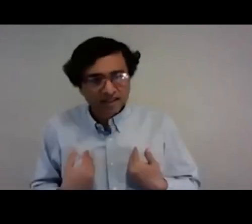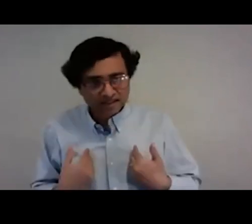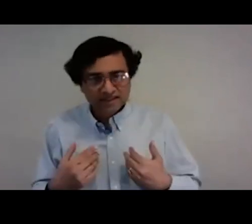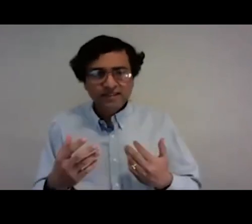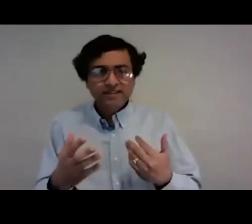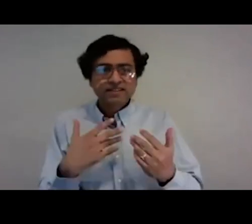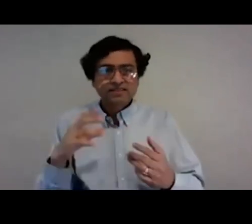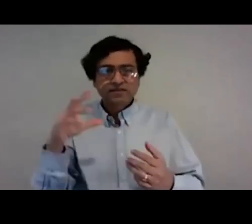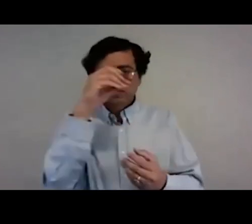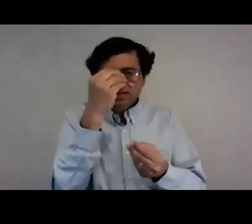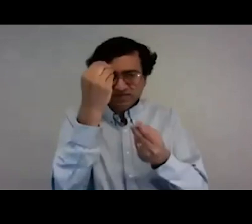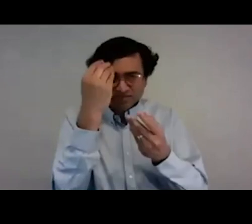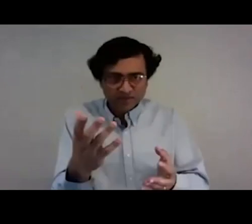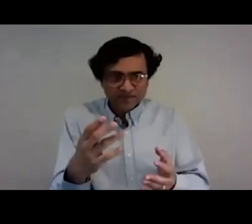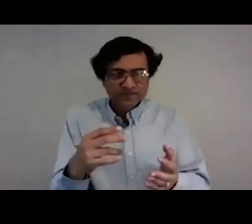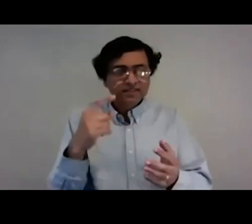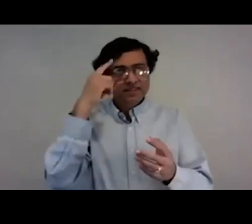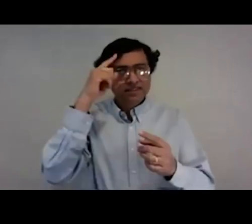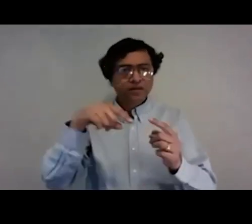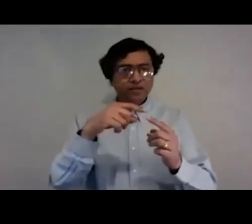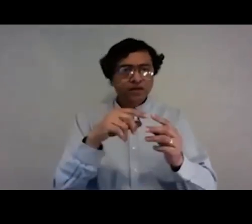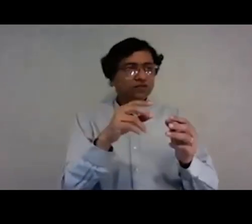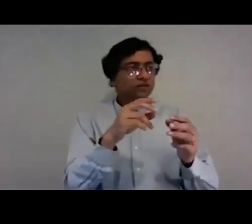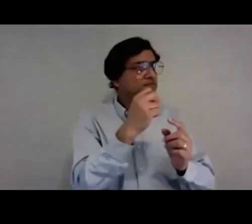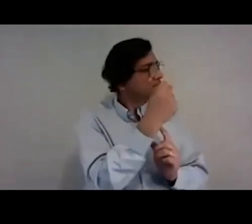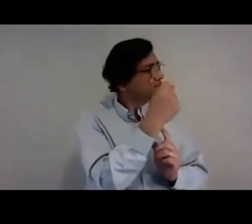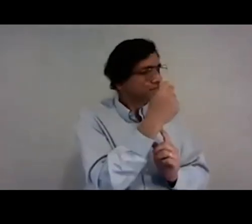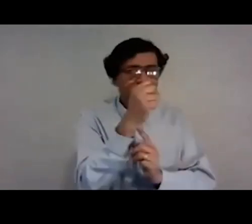course, it is quite fatiguing if you are moving your